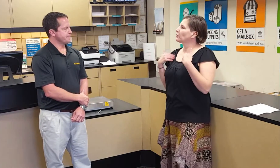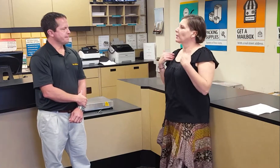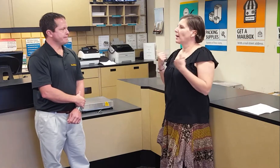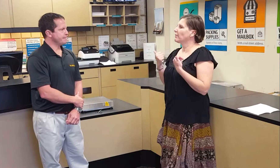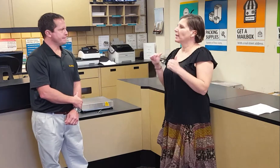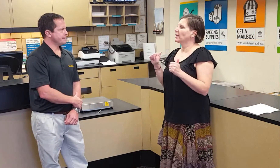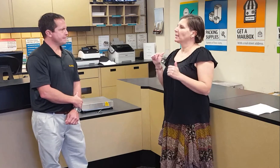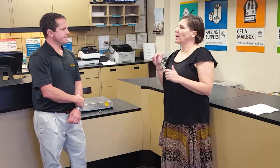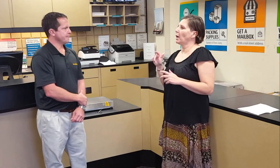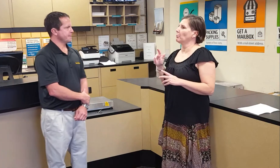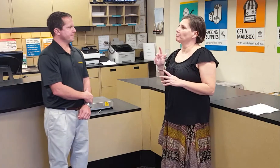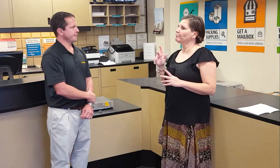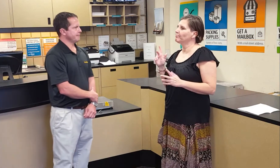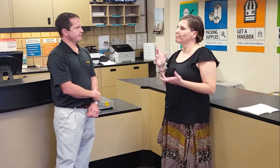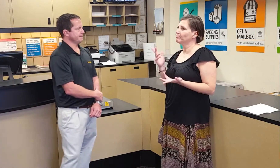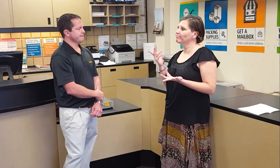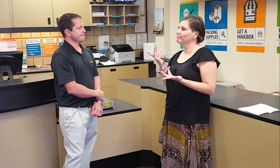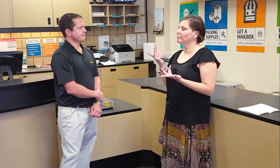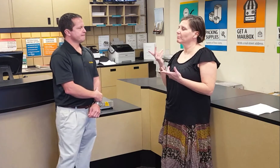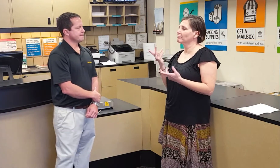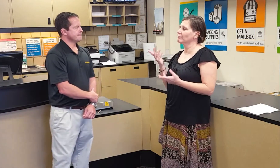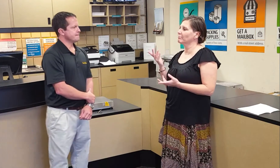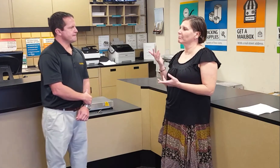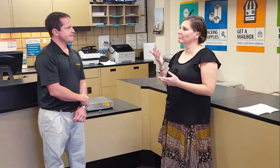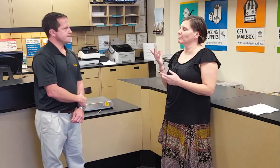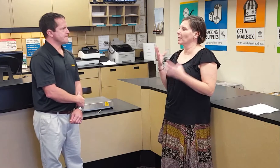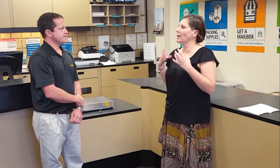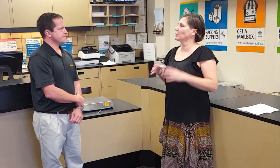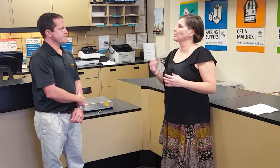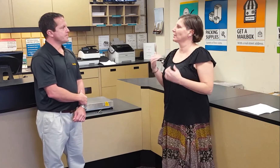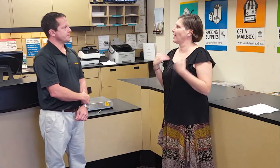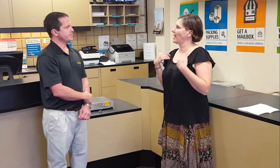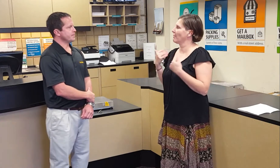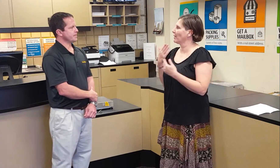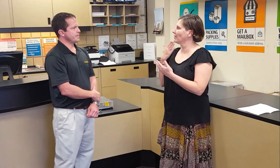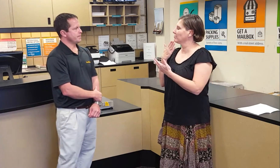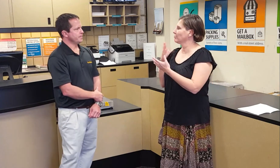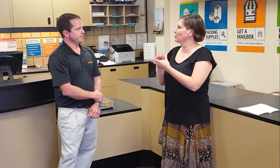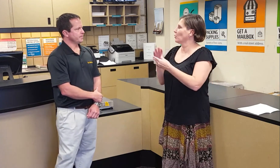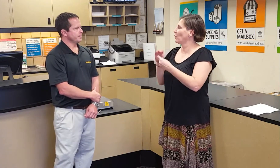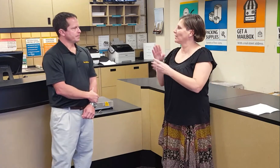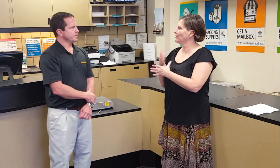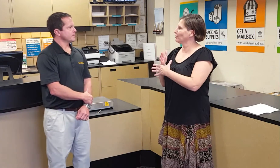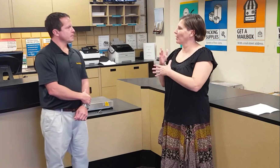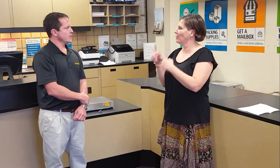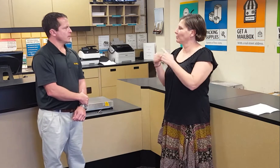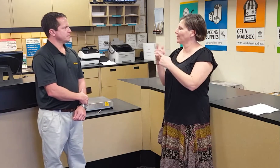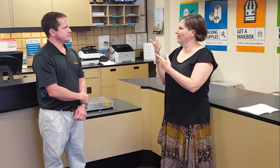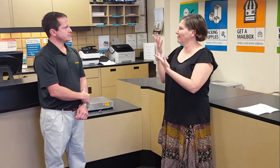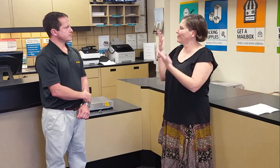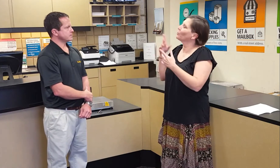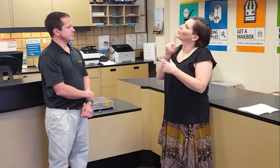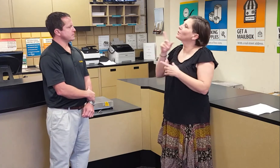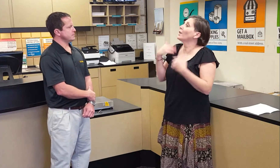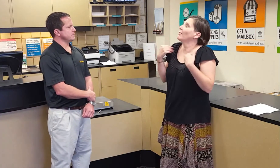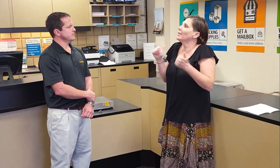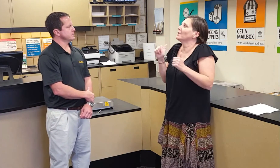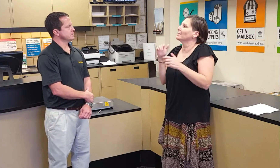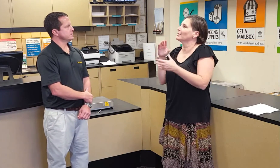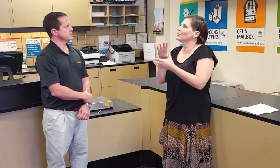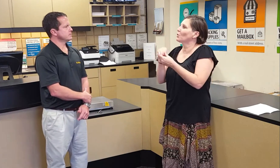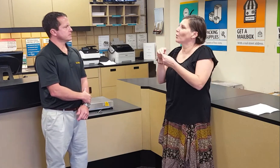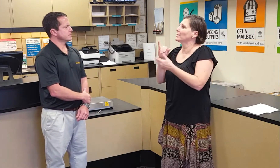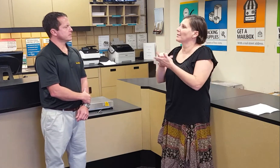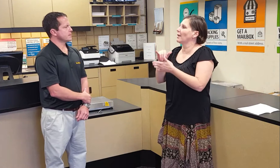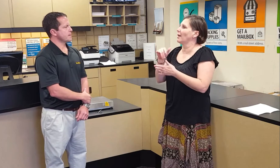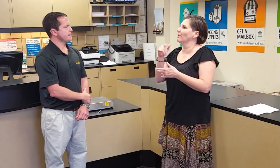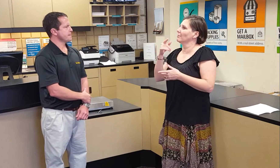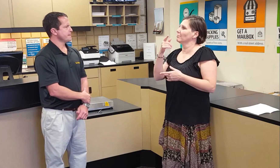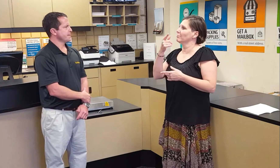Okay, do you have any customers who have good stories or really have any stories that